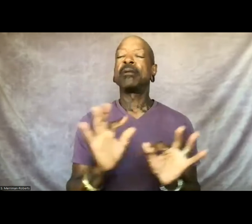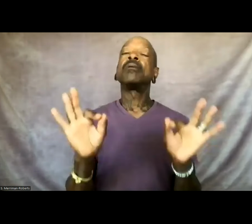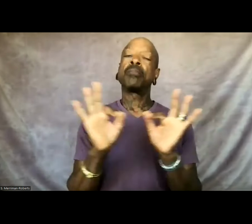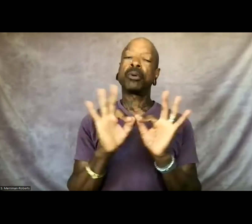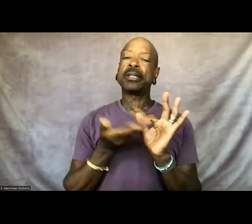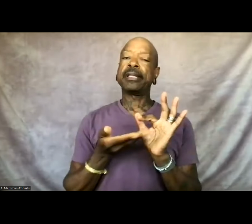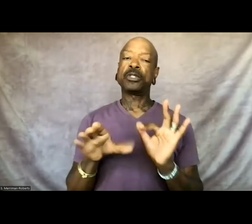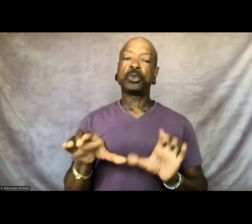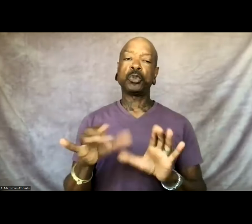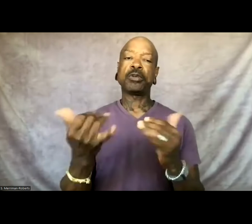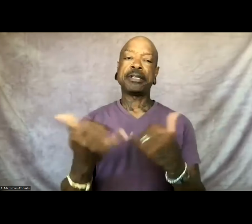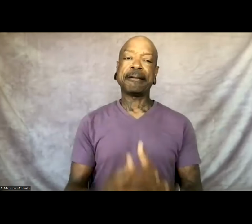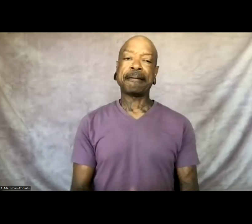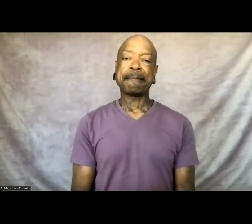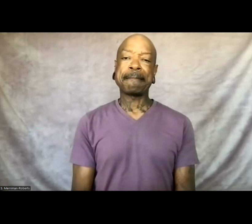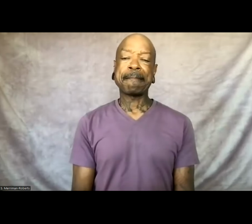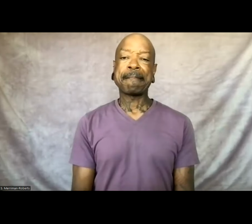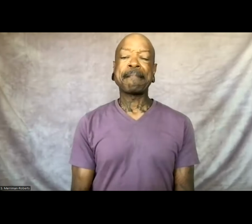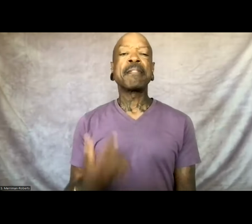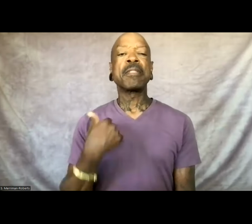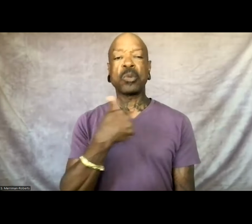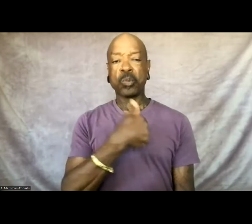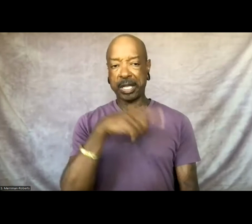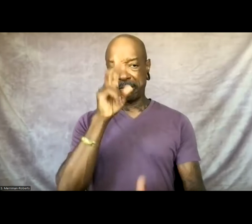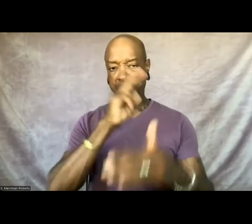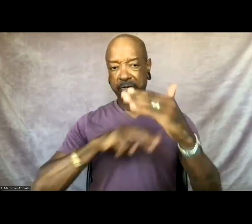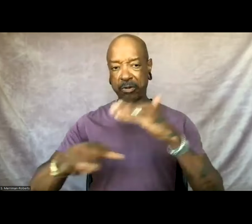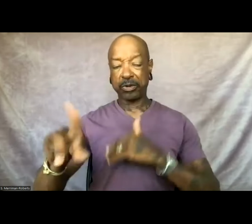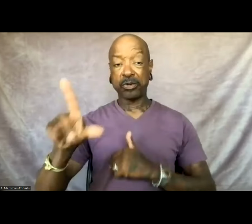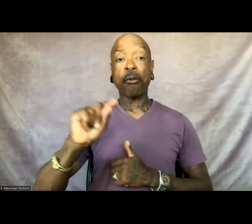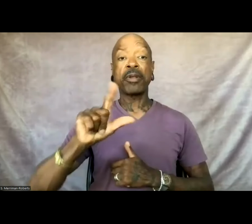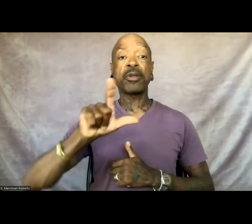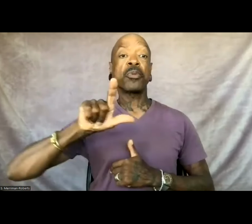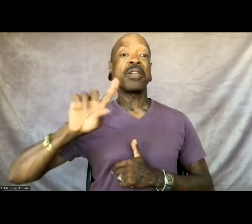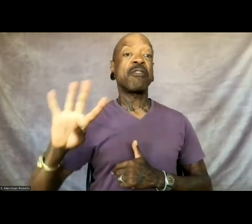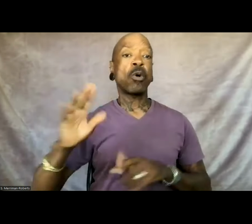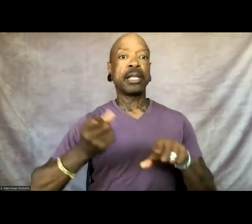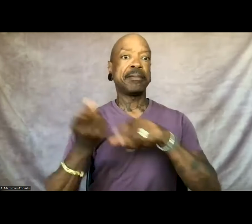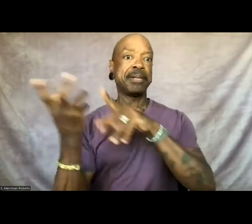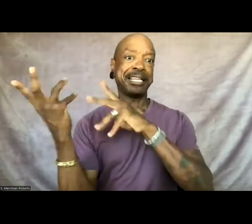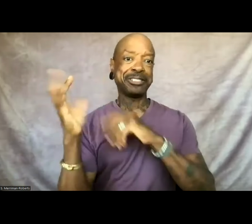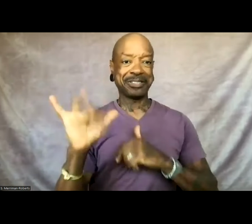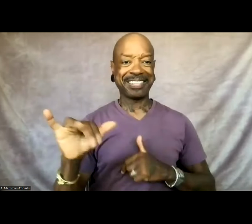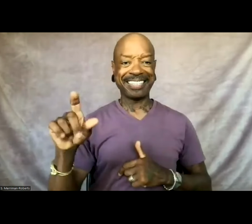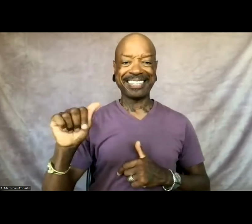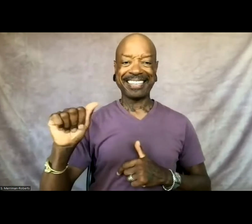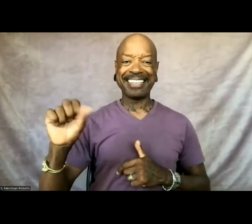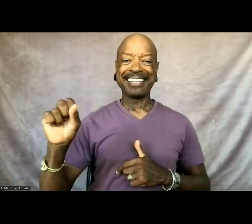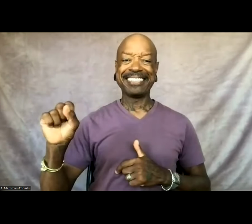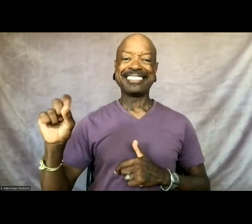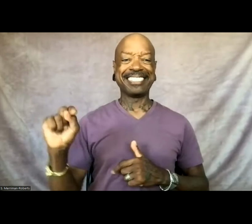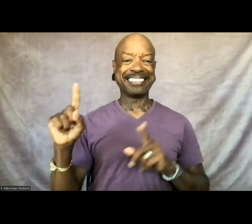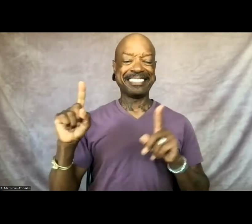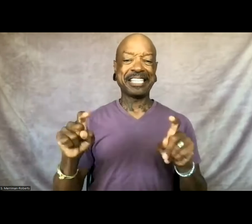re below $130,000. I love the chats and messages about people who are spreading the word. I think that is the